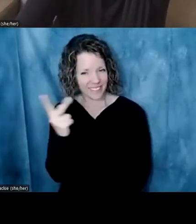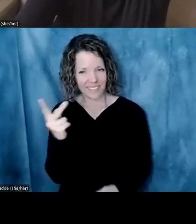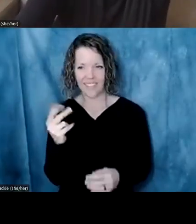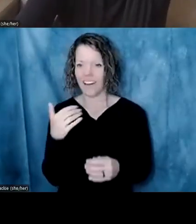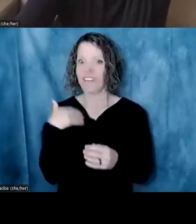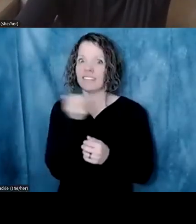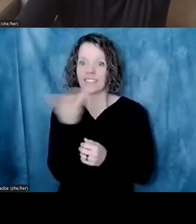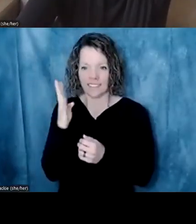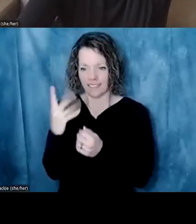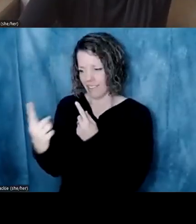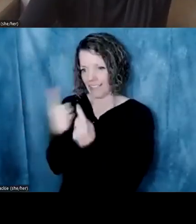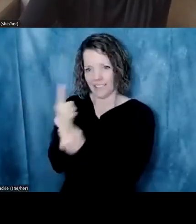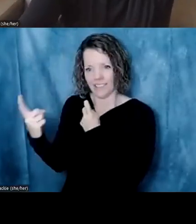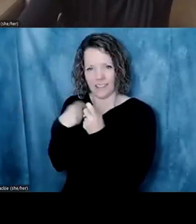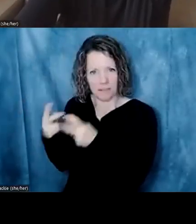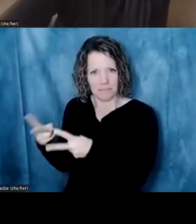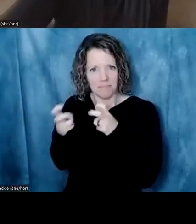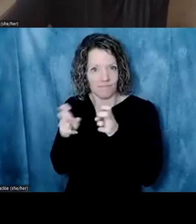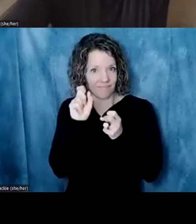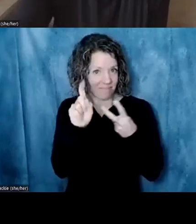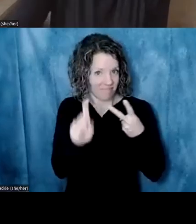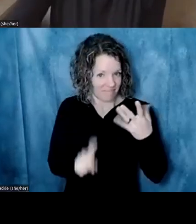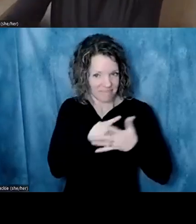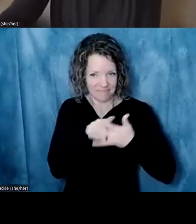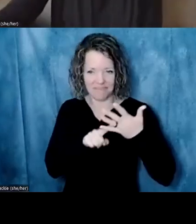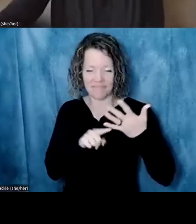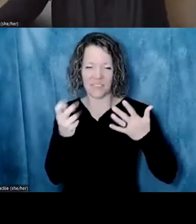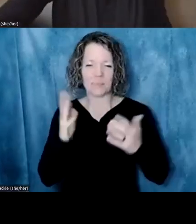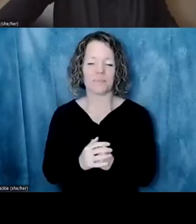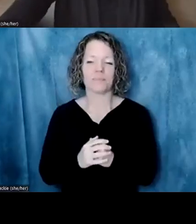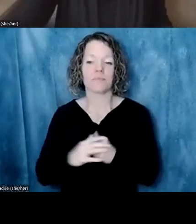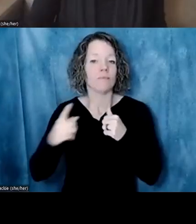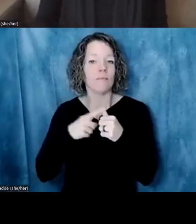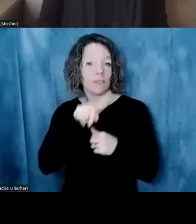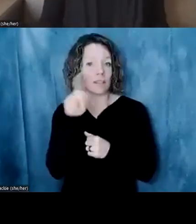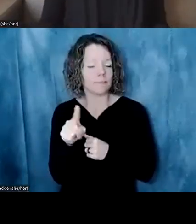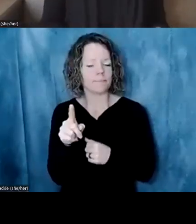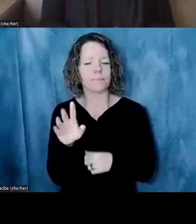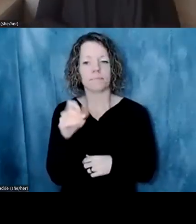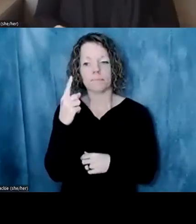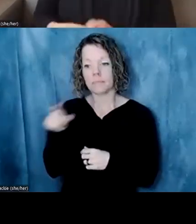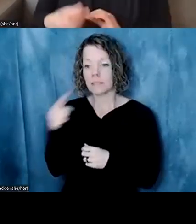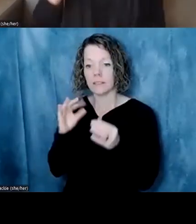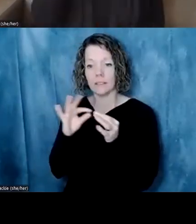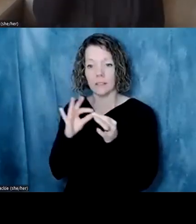so I'll launch into them. First question: due to high increasing admission